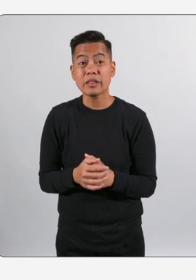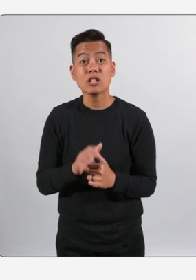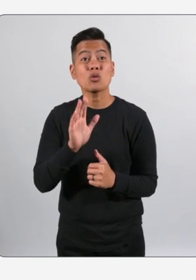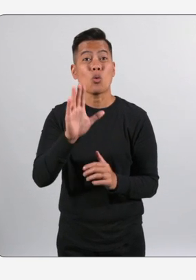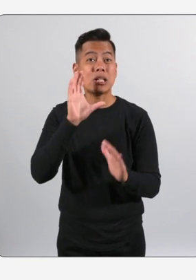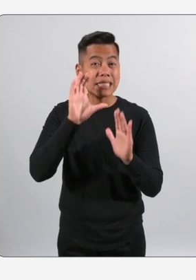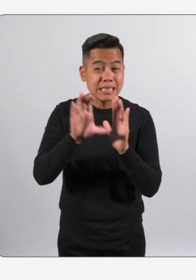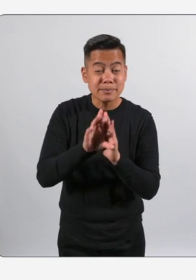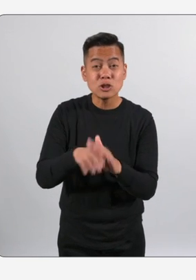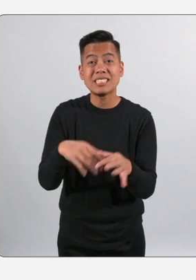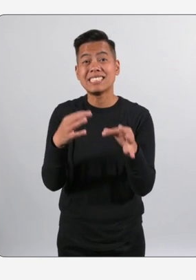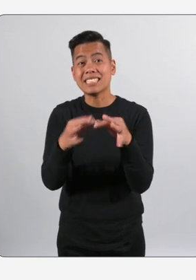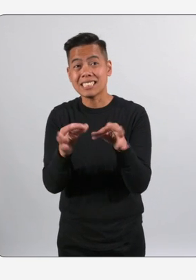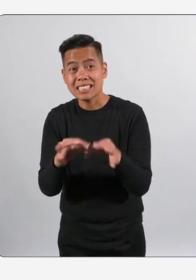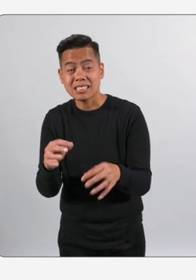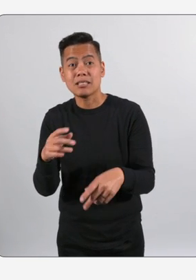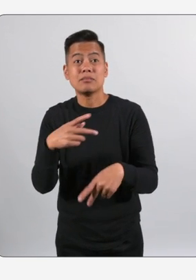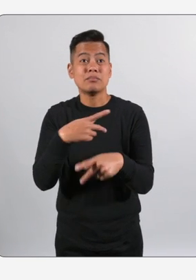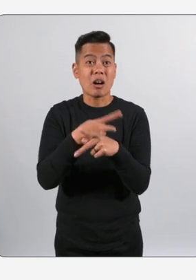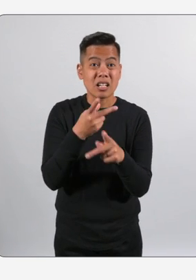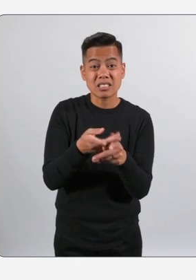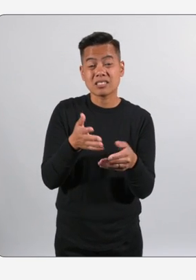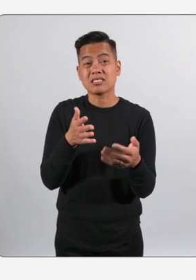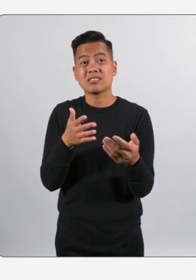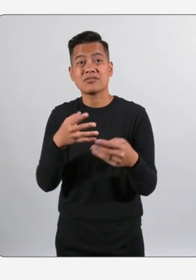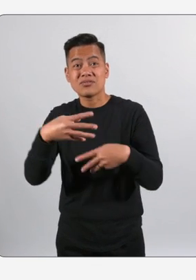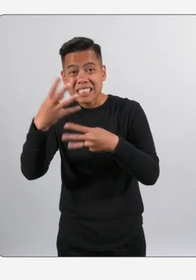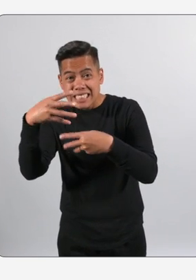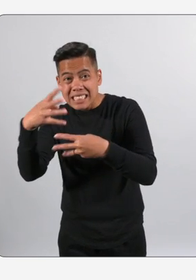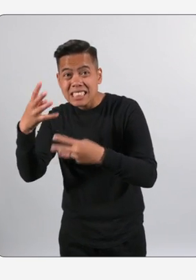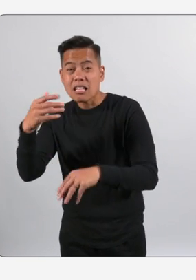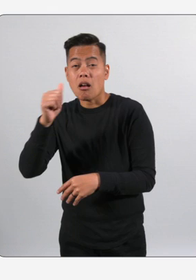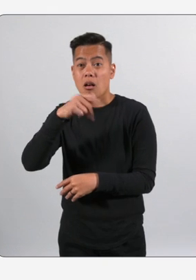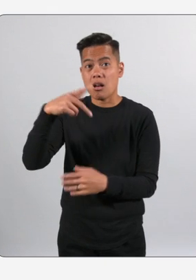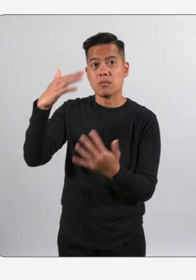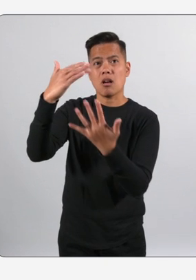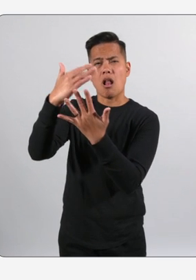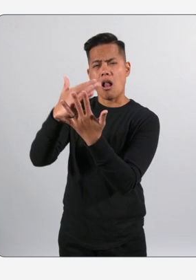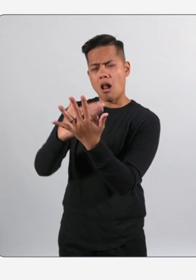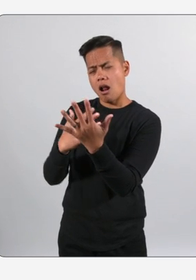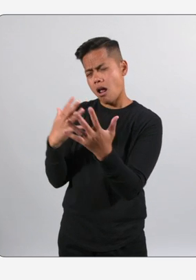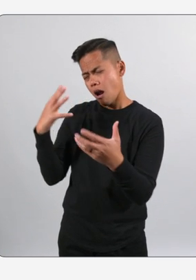product feed or app store listings, all brought together in a video ad. Based on internal data,